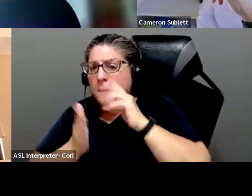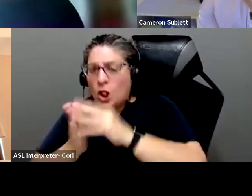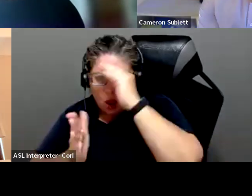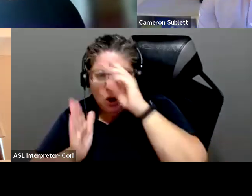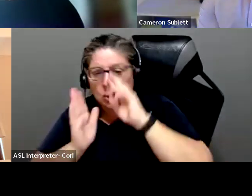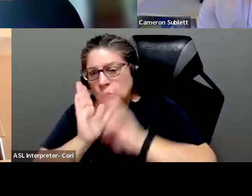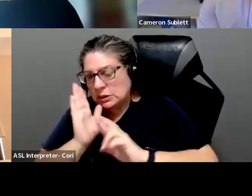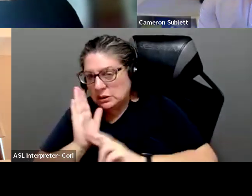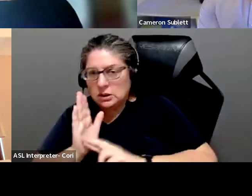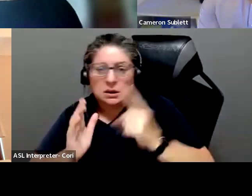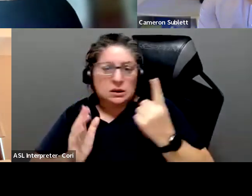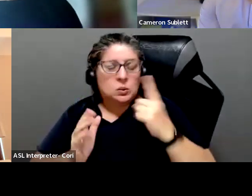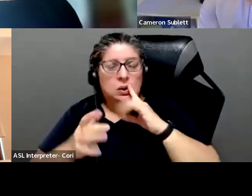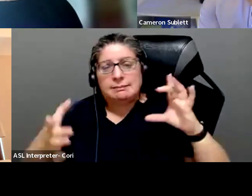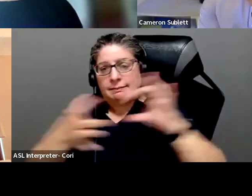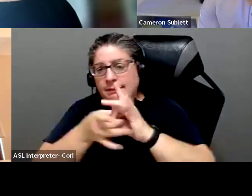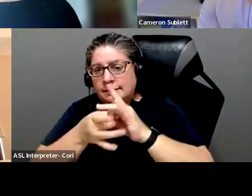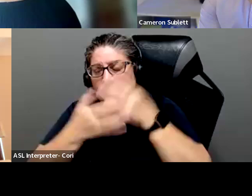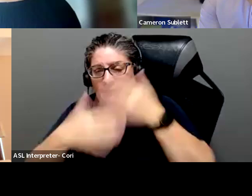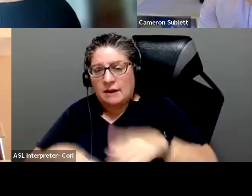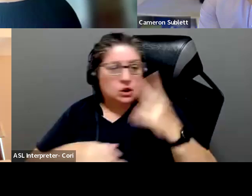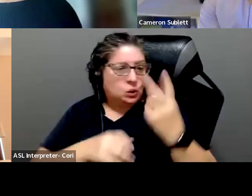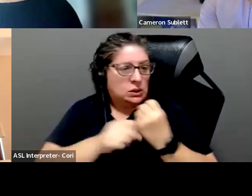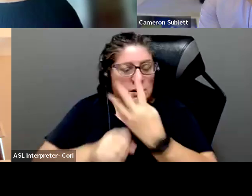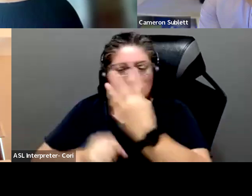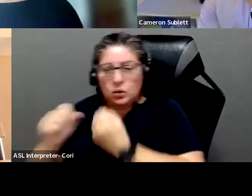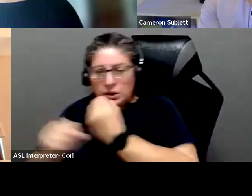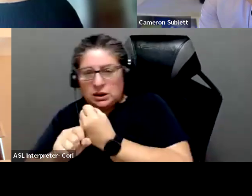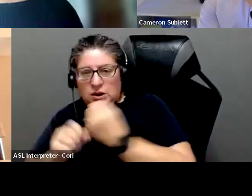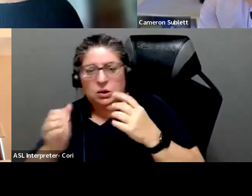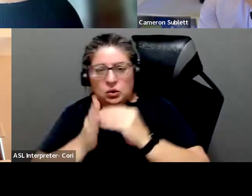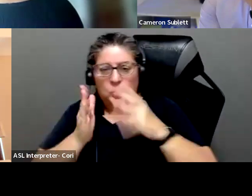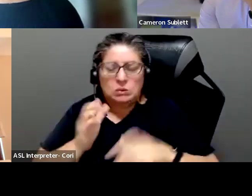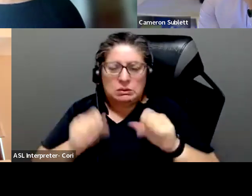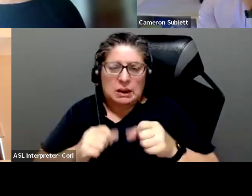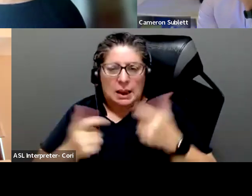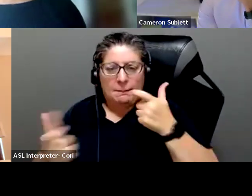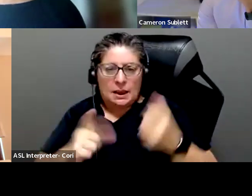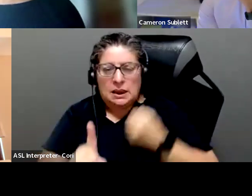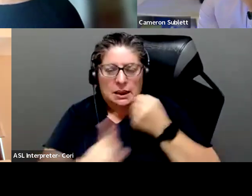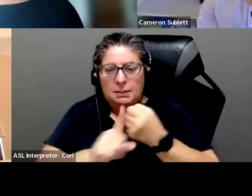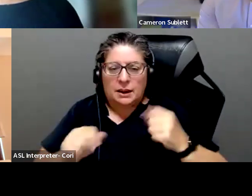the divide between the two-year and four-year for students who can have big big impact.